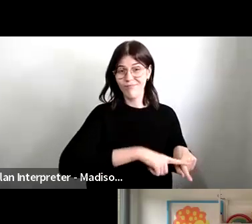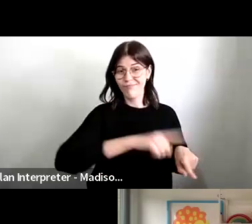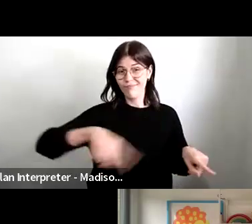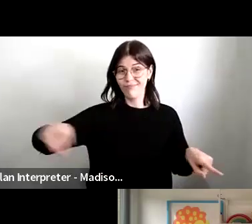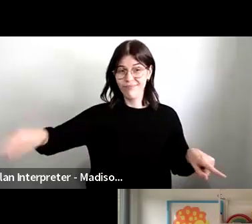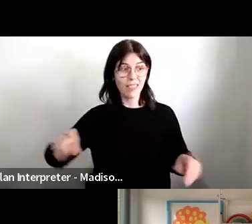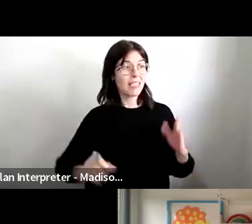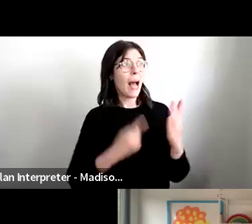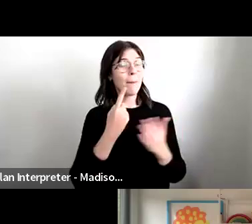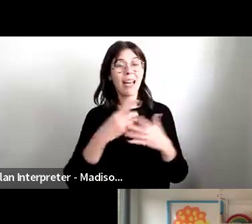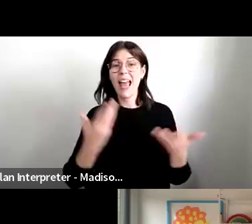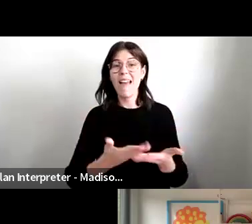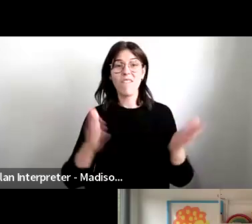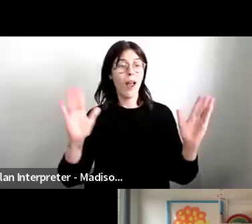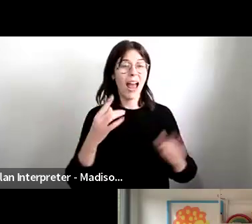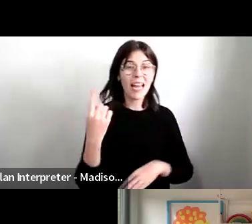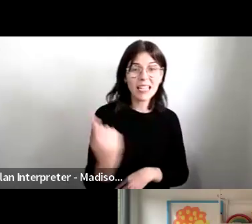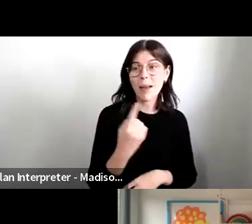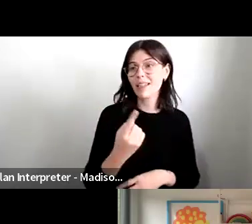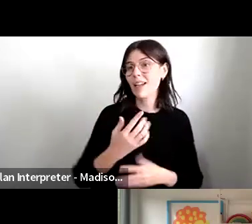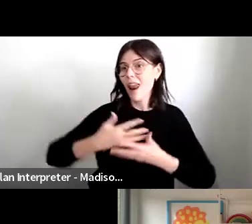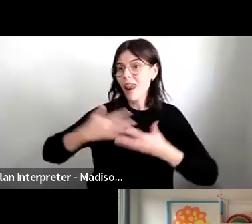everywhere in the independent space, large institutions space, local council space,